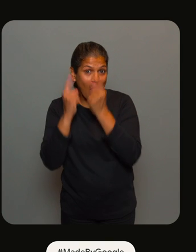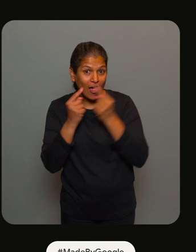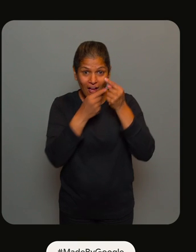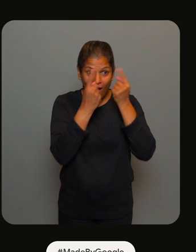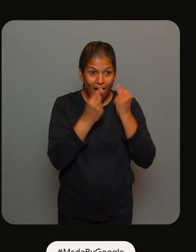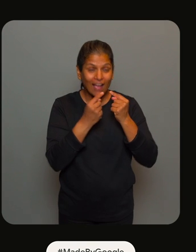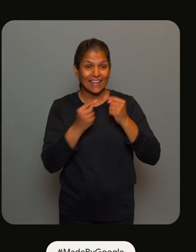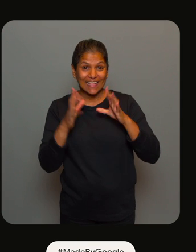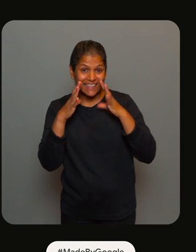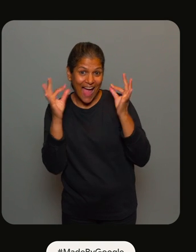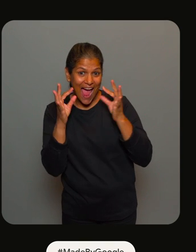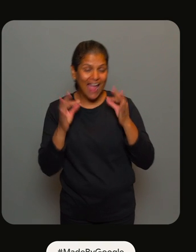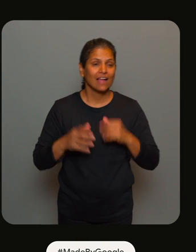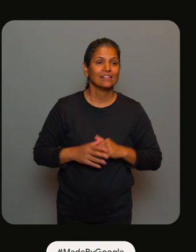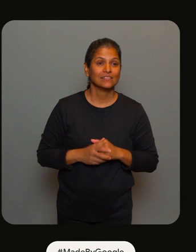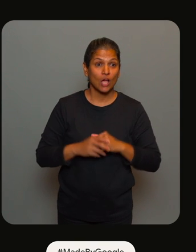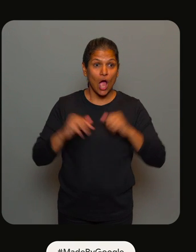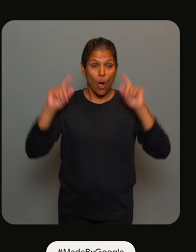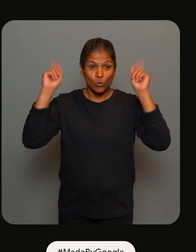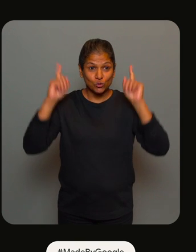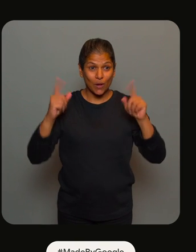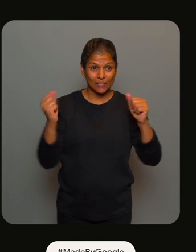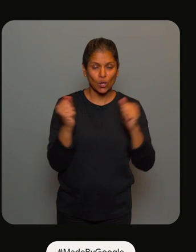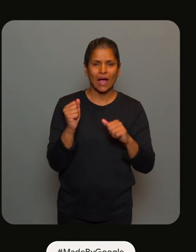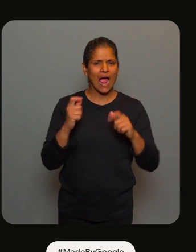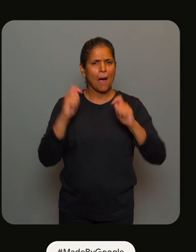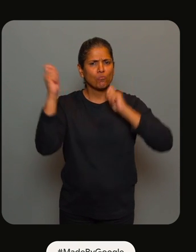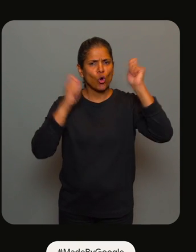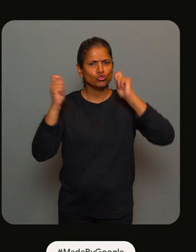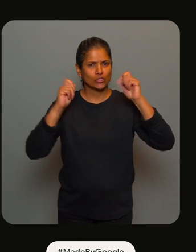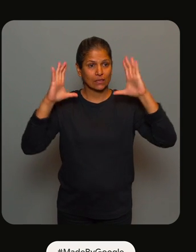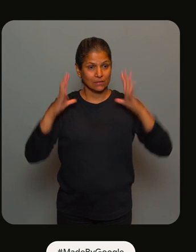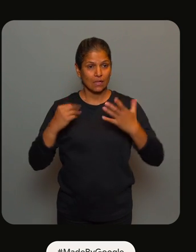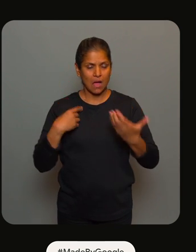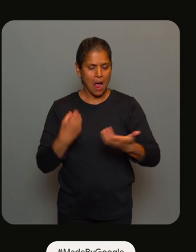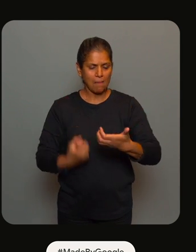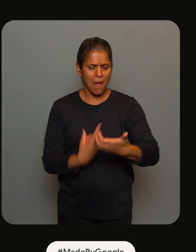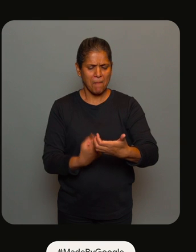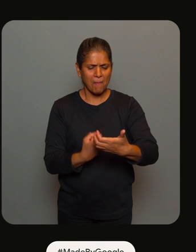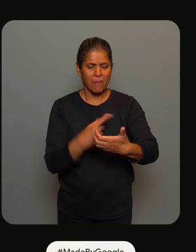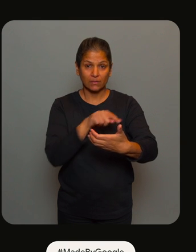emoji,” or “woohoo emoji.” Speaking to your phone can be so